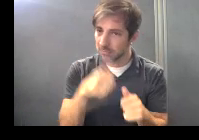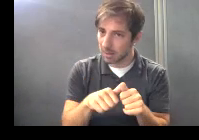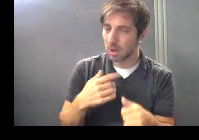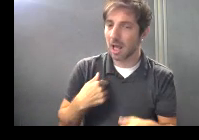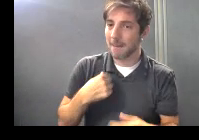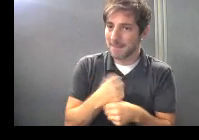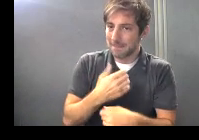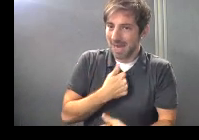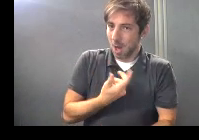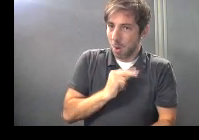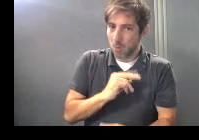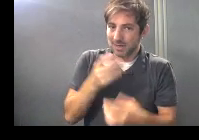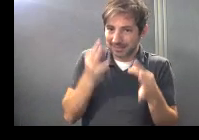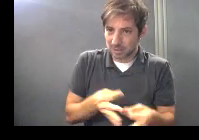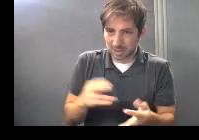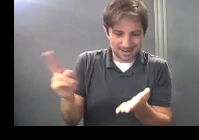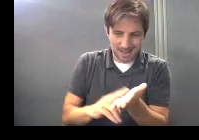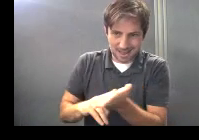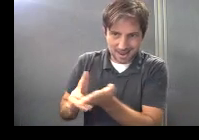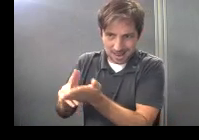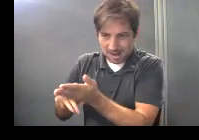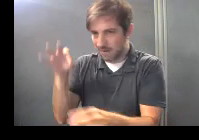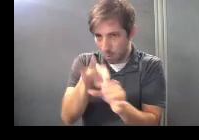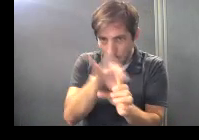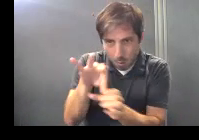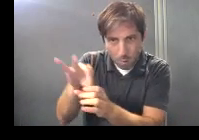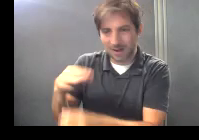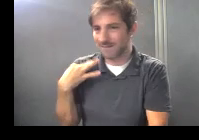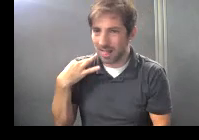REMEMBER, WE MAKE OUR OWN DECISIONS.